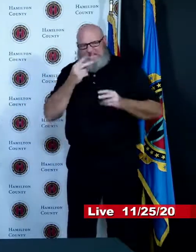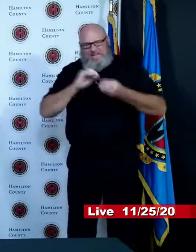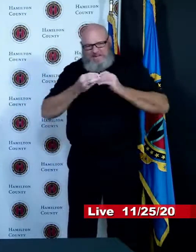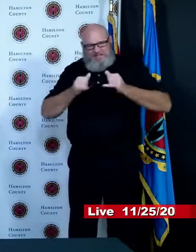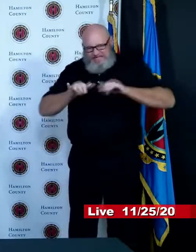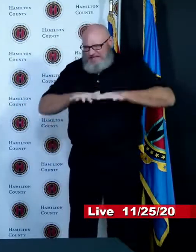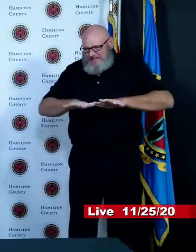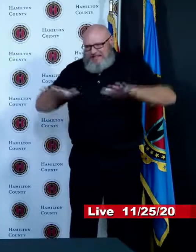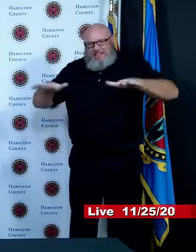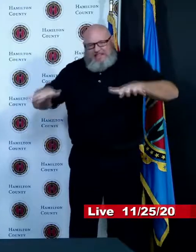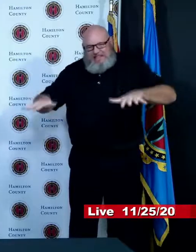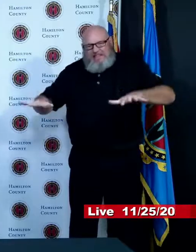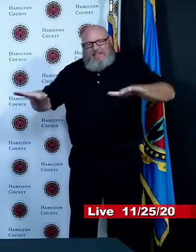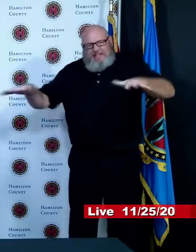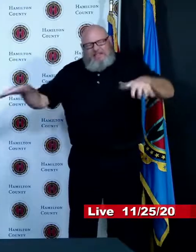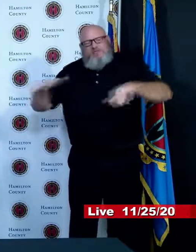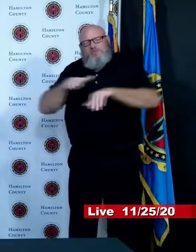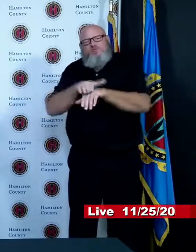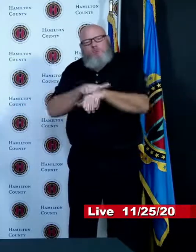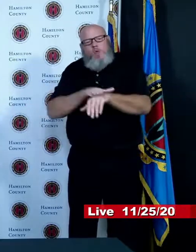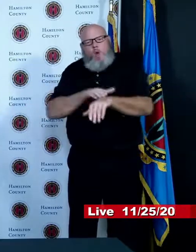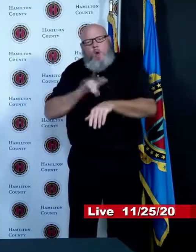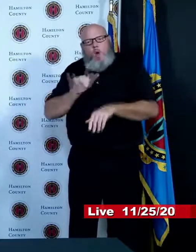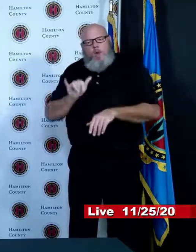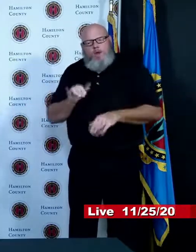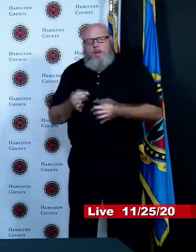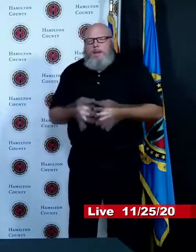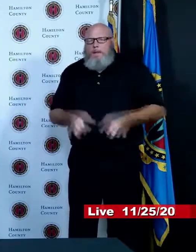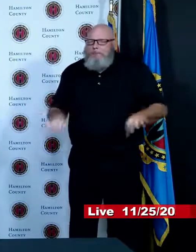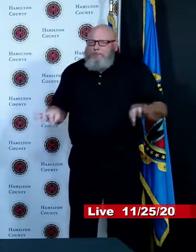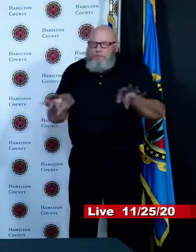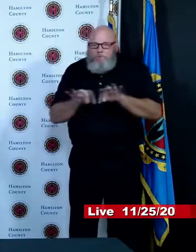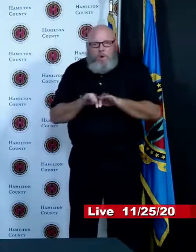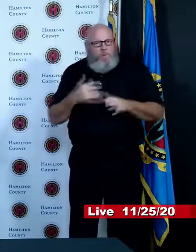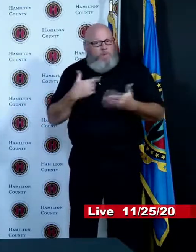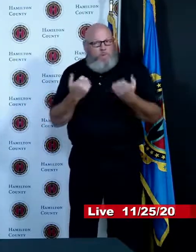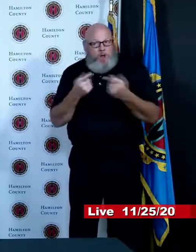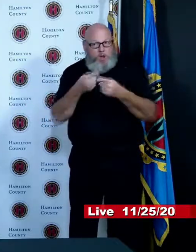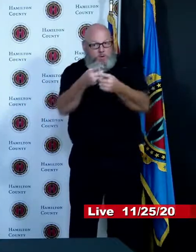now is super important to be careful but I like to share that that positive trend for the moment